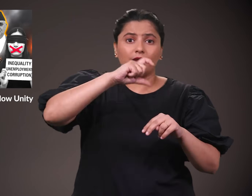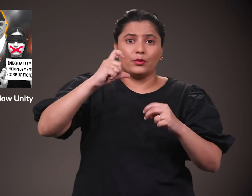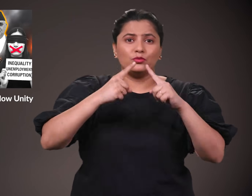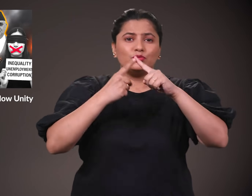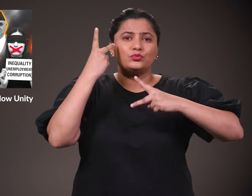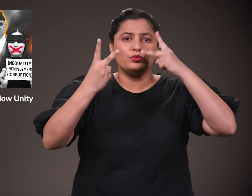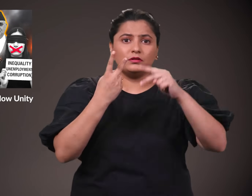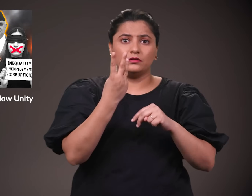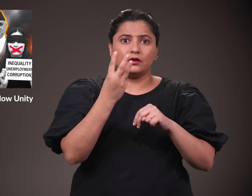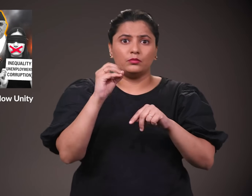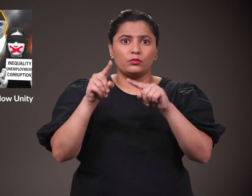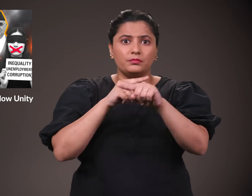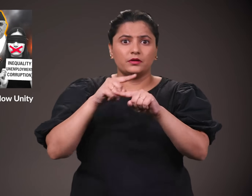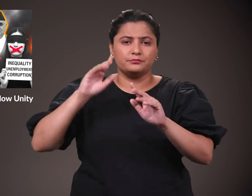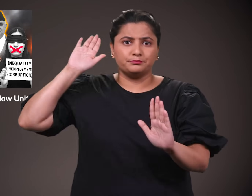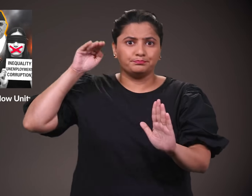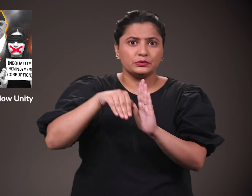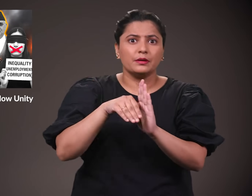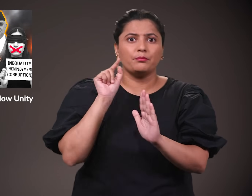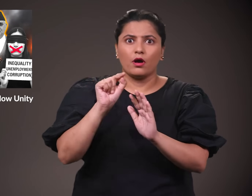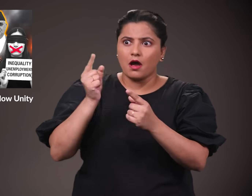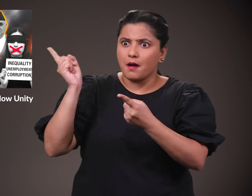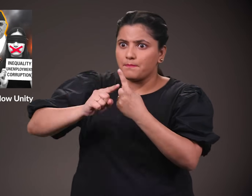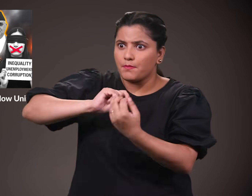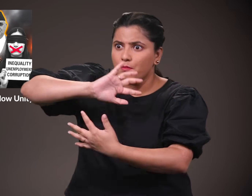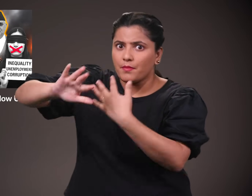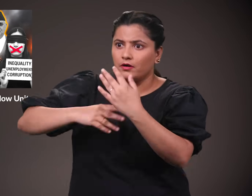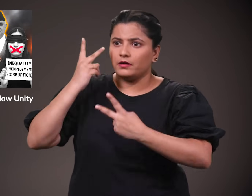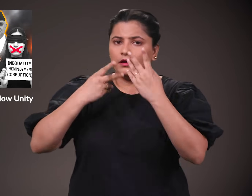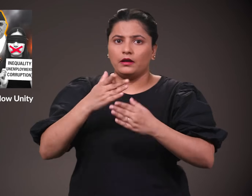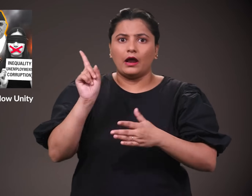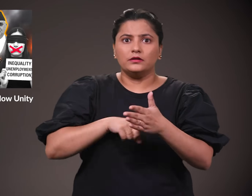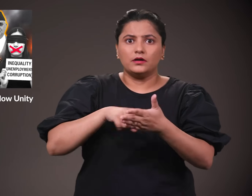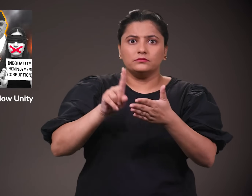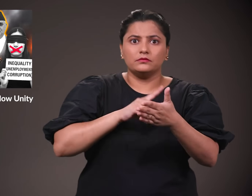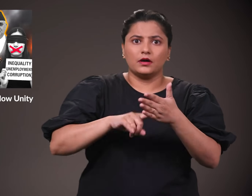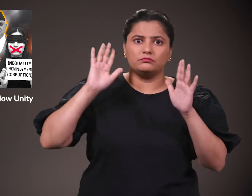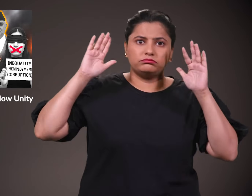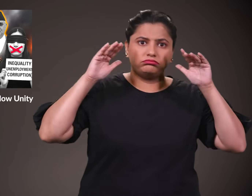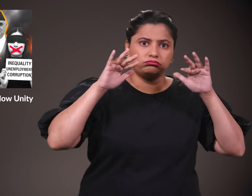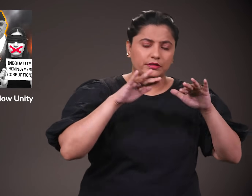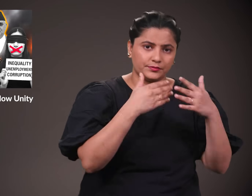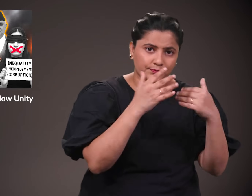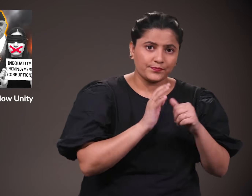Tourism dropped 30% as people cancelled their tours after the protests.